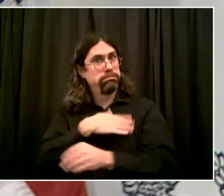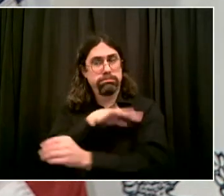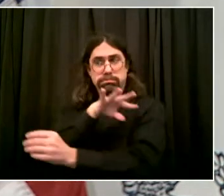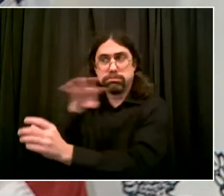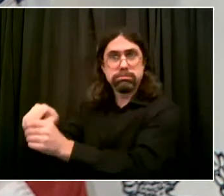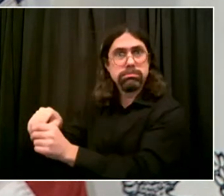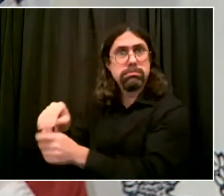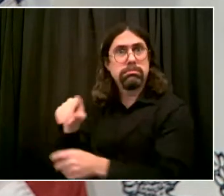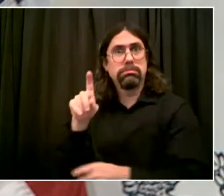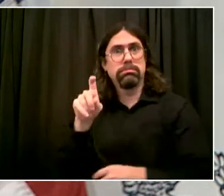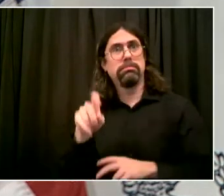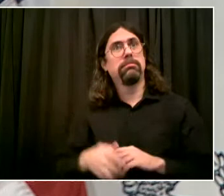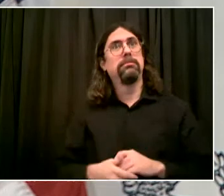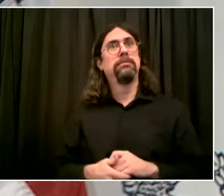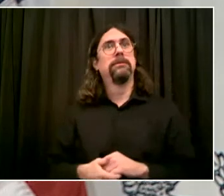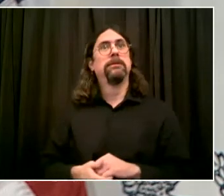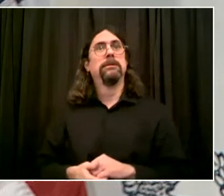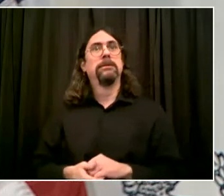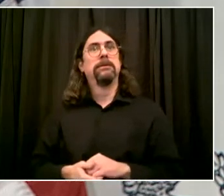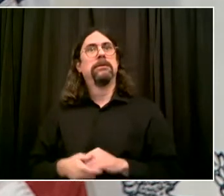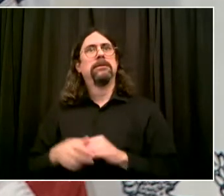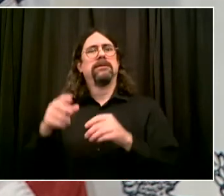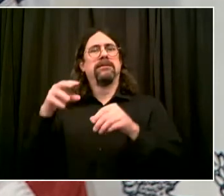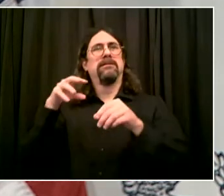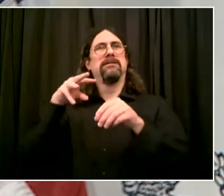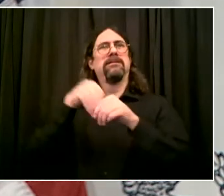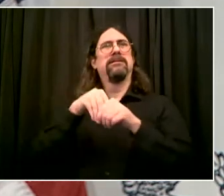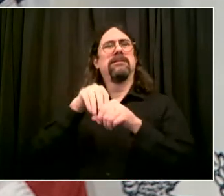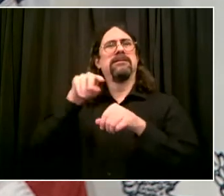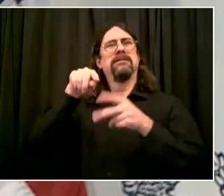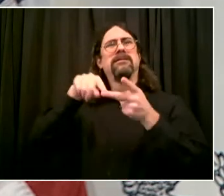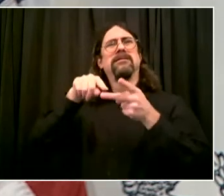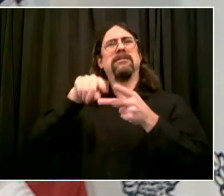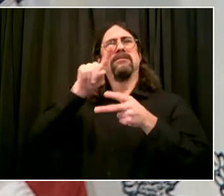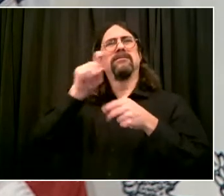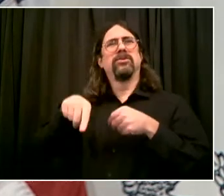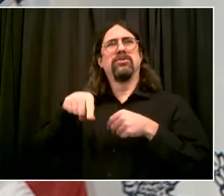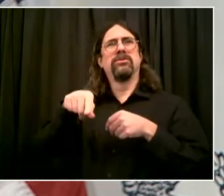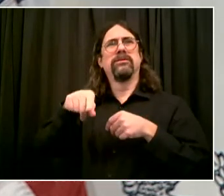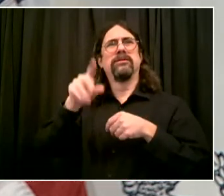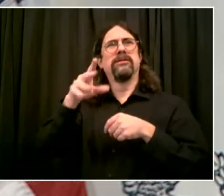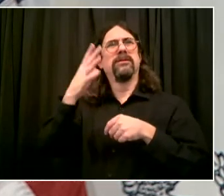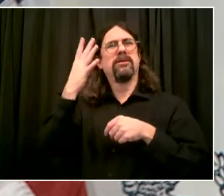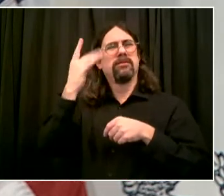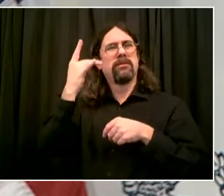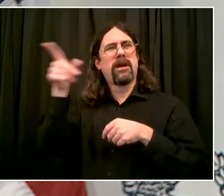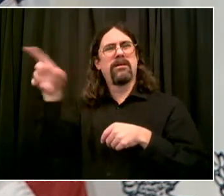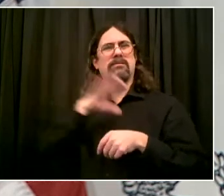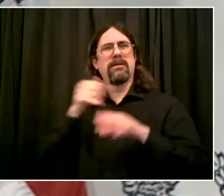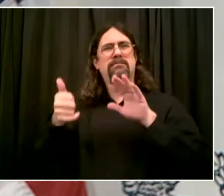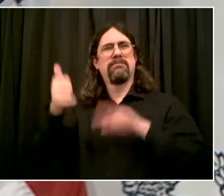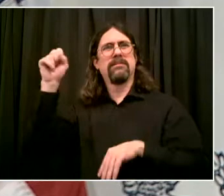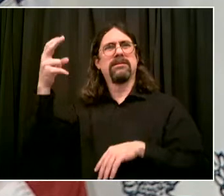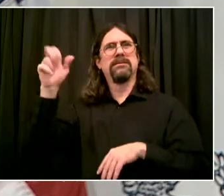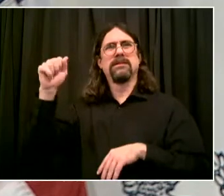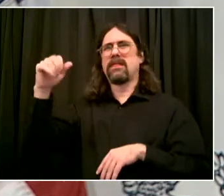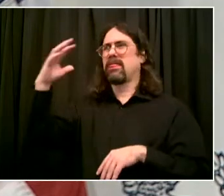GUYS TAKE QUESTIONS TOGETHER? WE OFTEN HAVE AND WE WILL, MANY TIMES, TODAY HE HAD